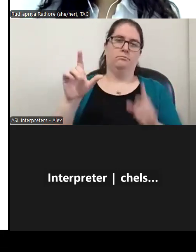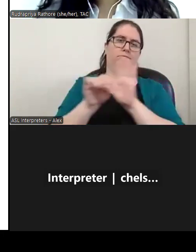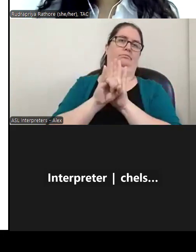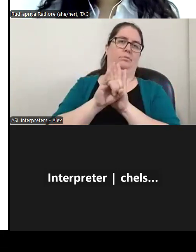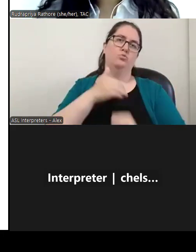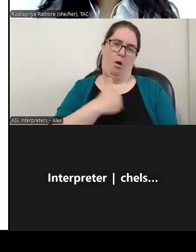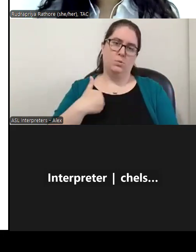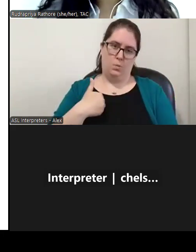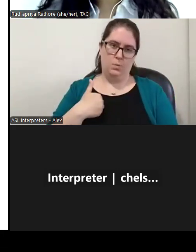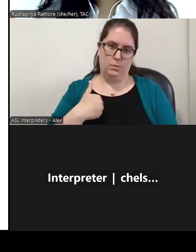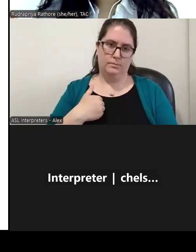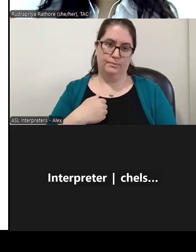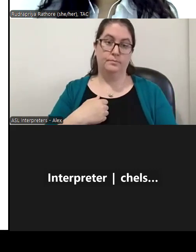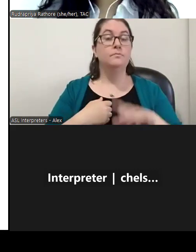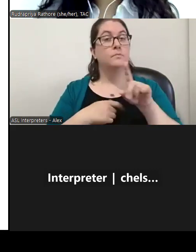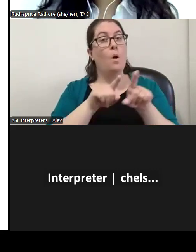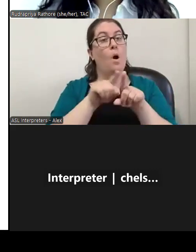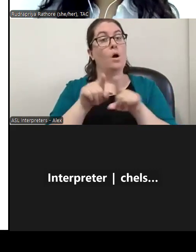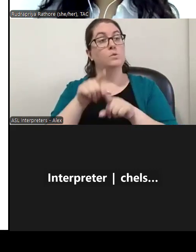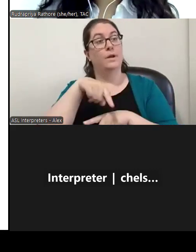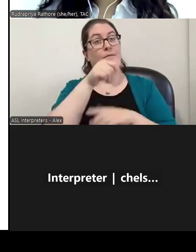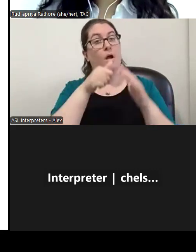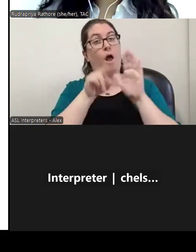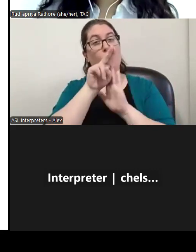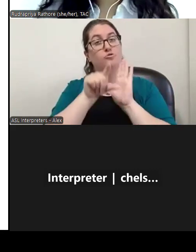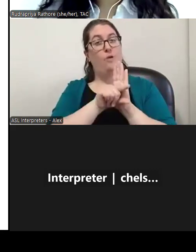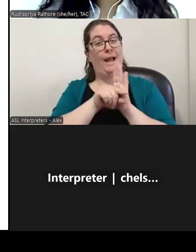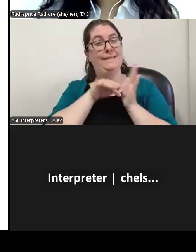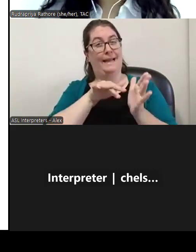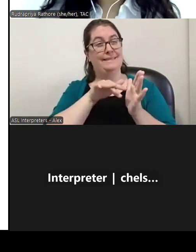additionally applicants can't be enrolled in undergraduate studies at the time of